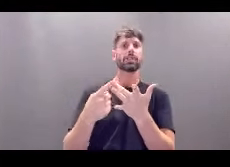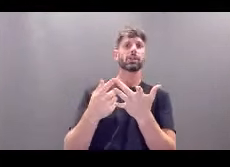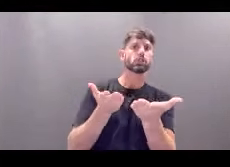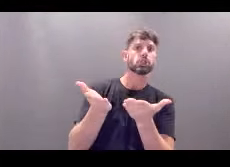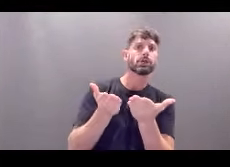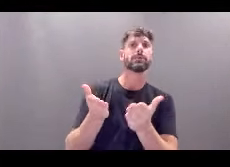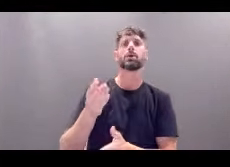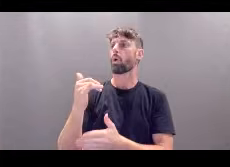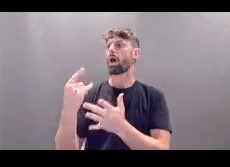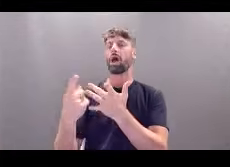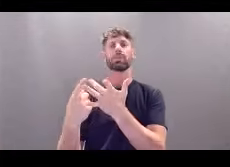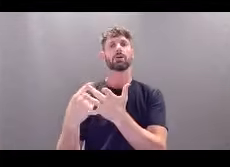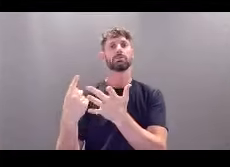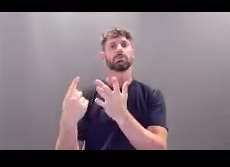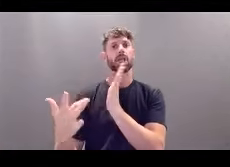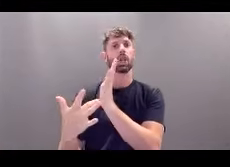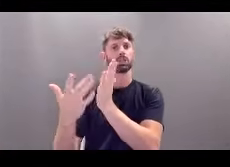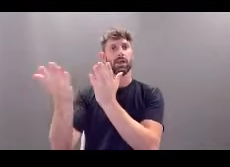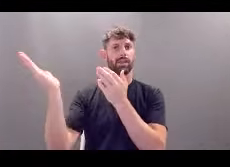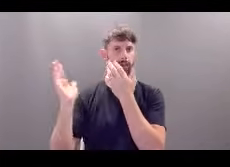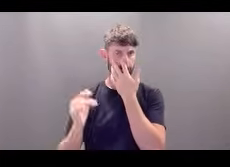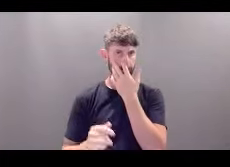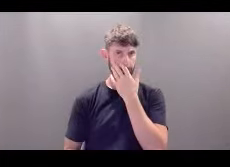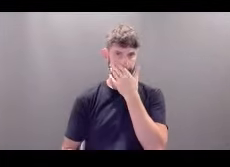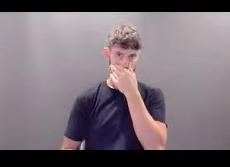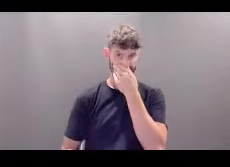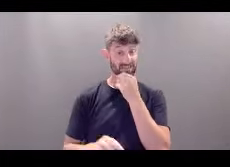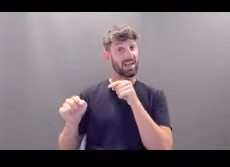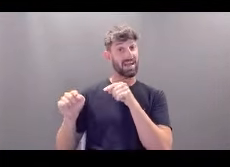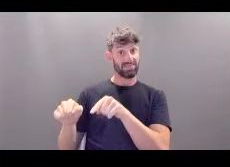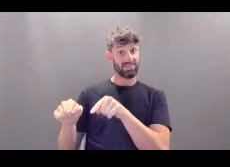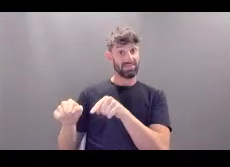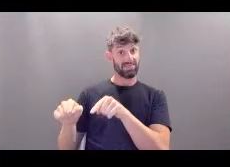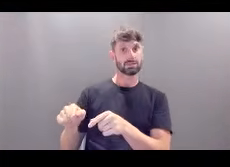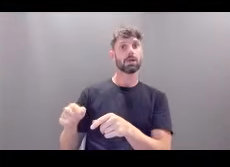We use this expected price range alongside evidence provided to